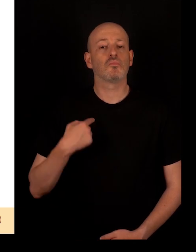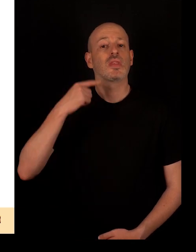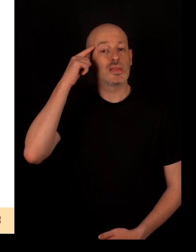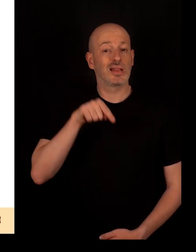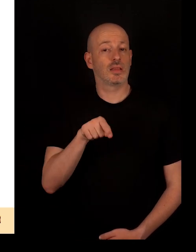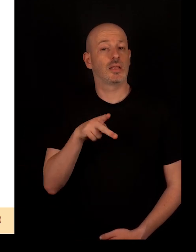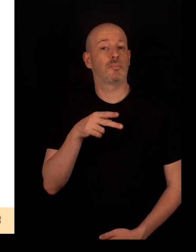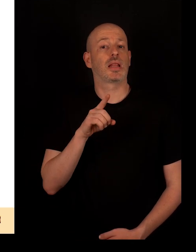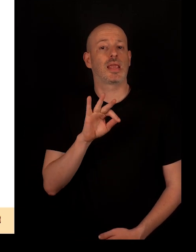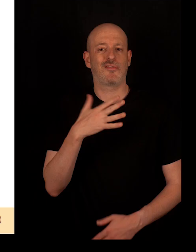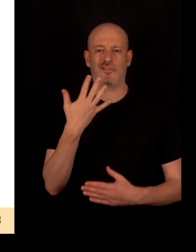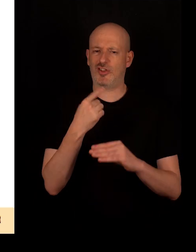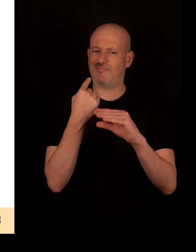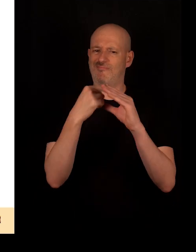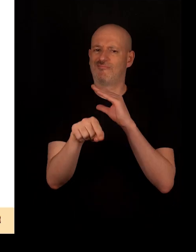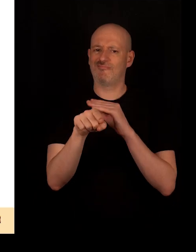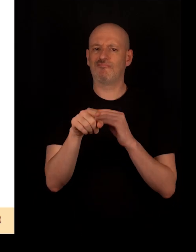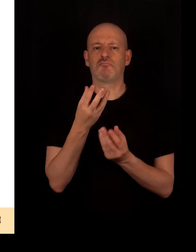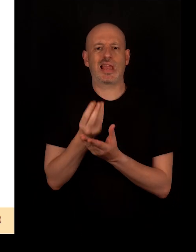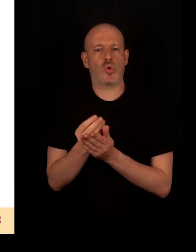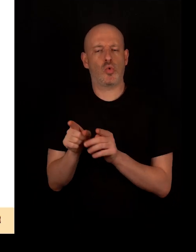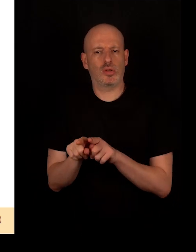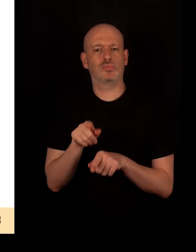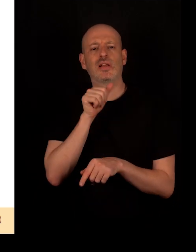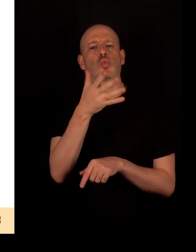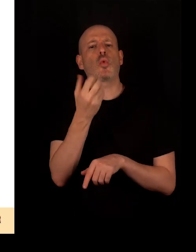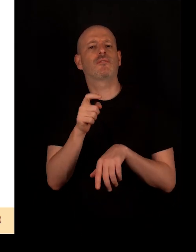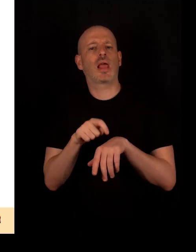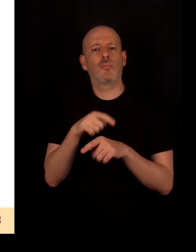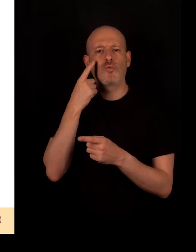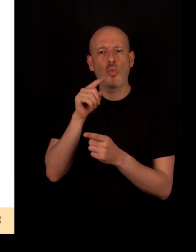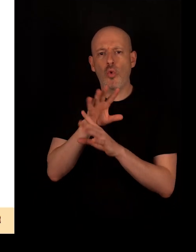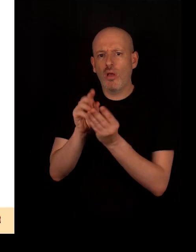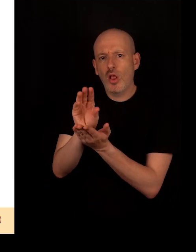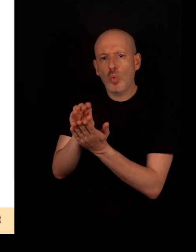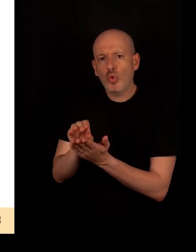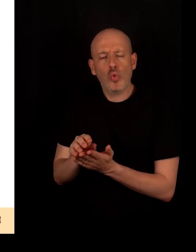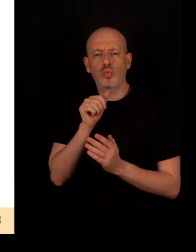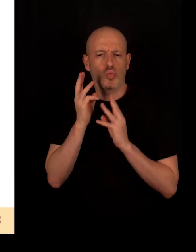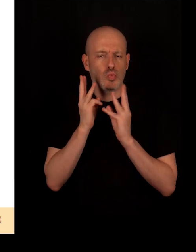And I think this, this PDF was already sent to you and the recording. So if you didn't have time for all their notes, no worries.